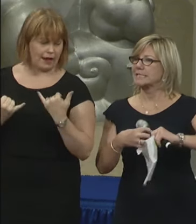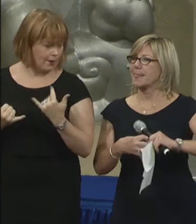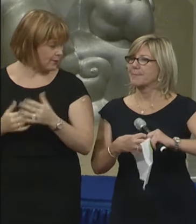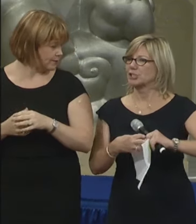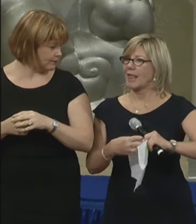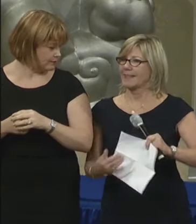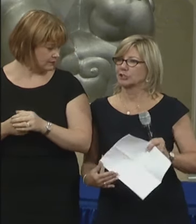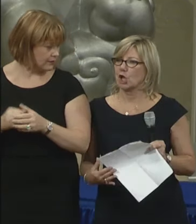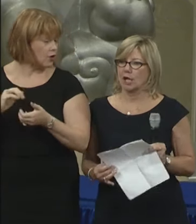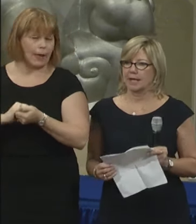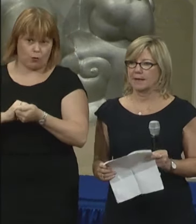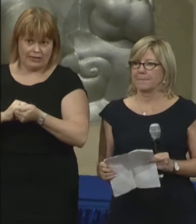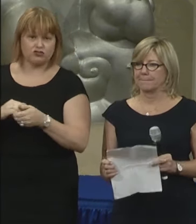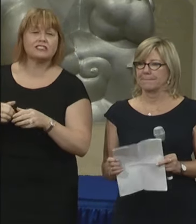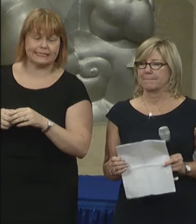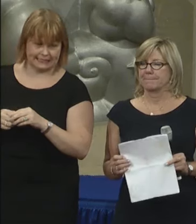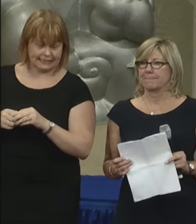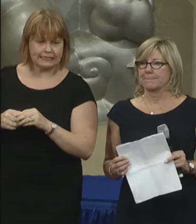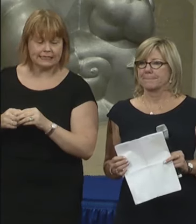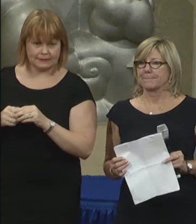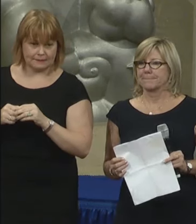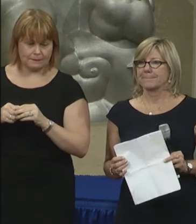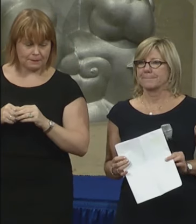EQUAL JUSTICE IS NEVER GAINED